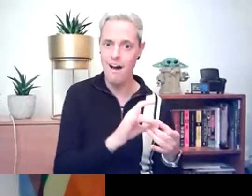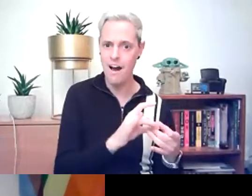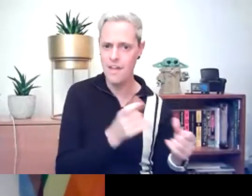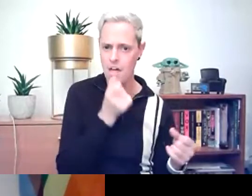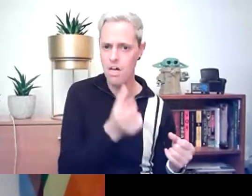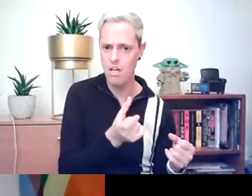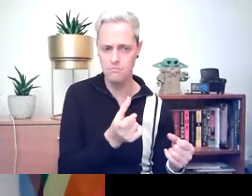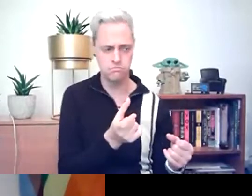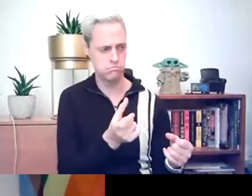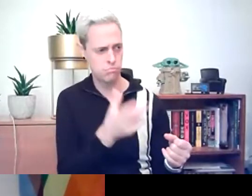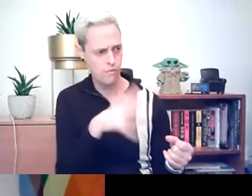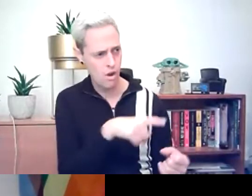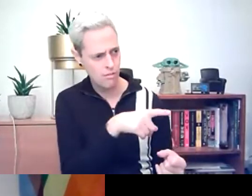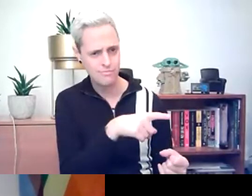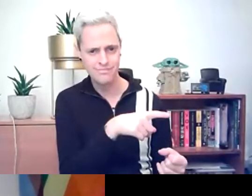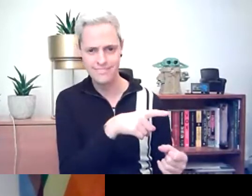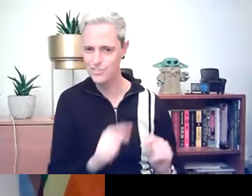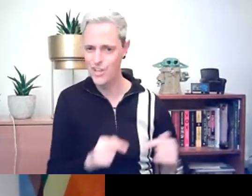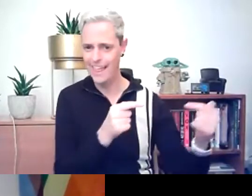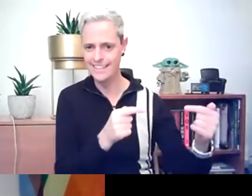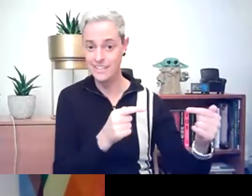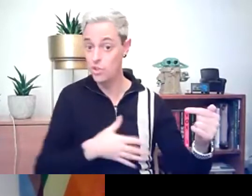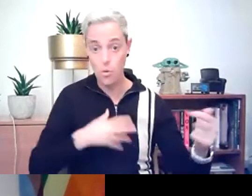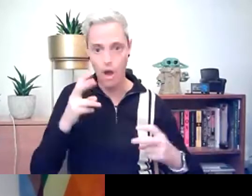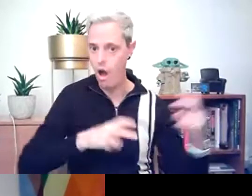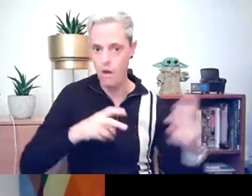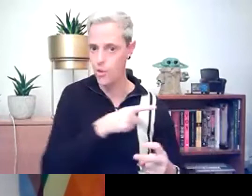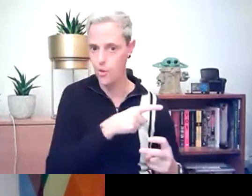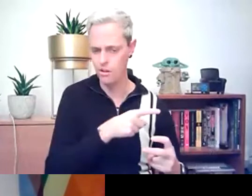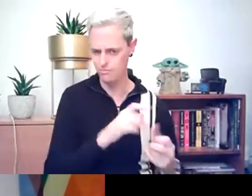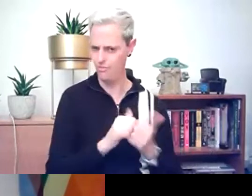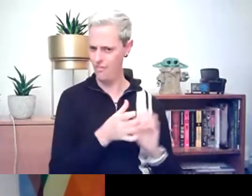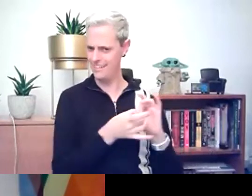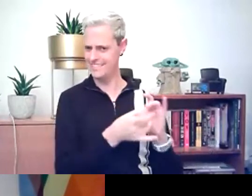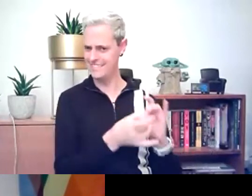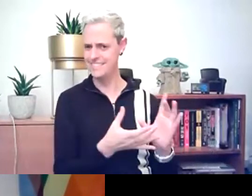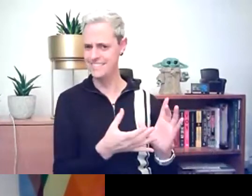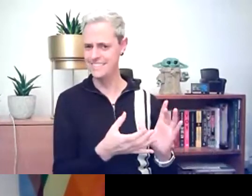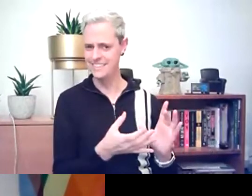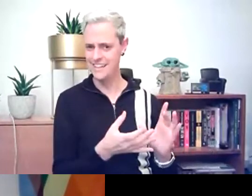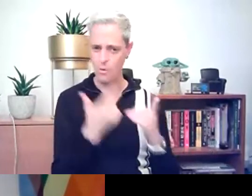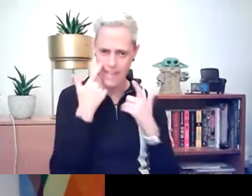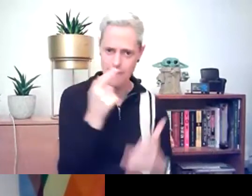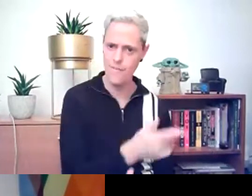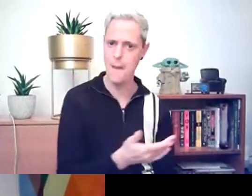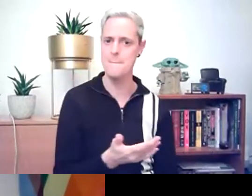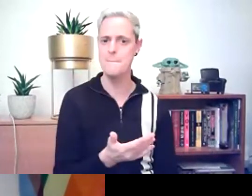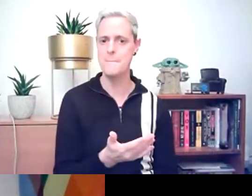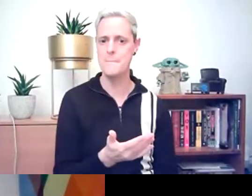18:32:59 And their hearts challenge you don't want to have an argument with someone about about that when there's someone you care about and also when it feels like maybe it's just